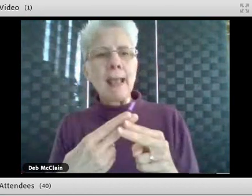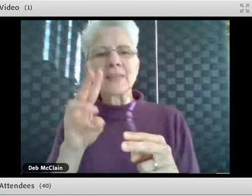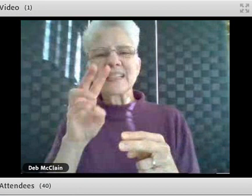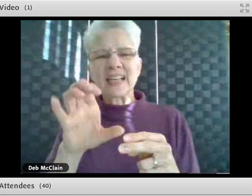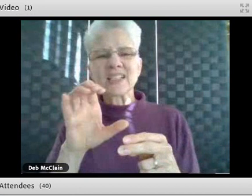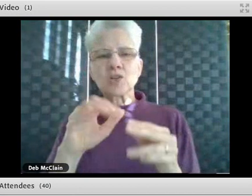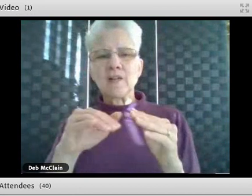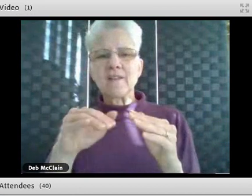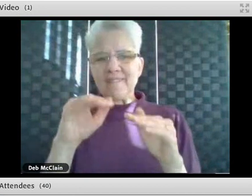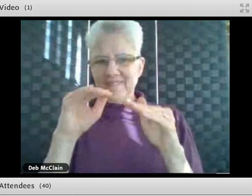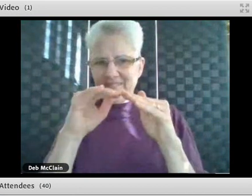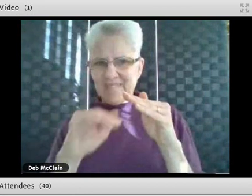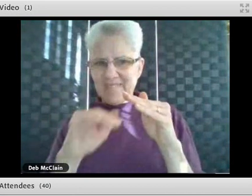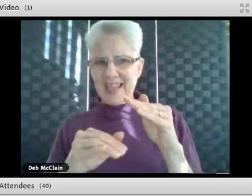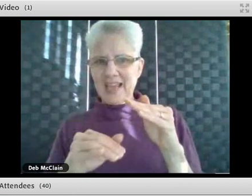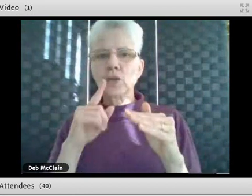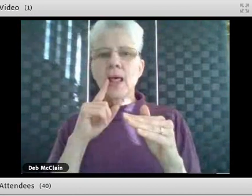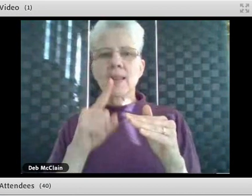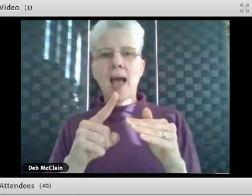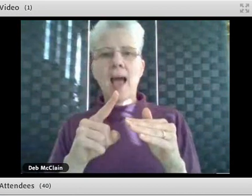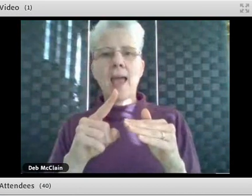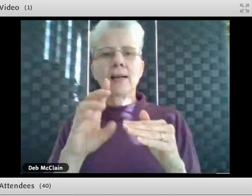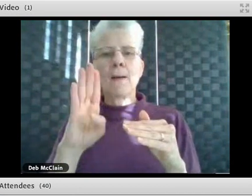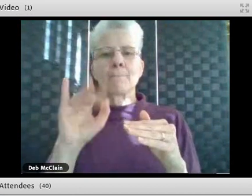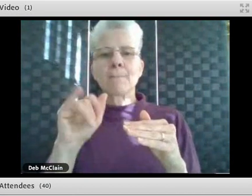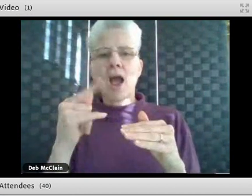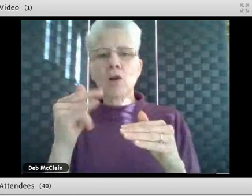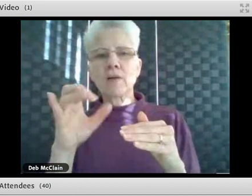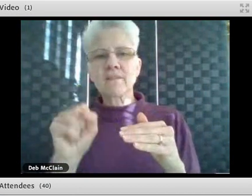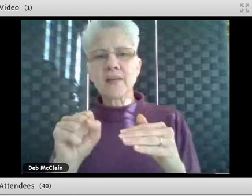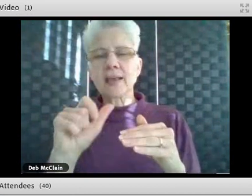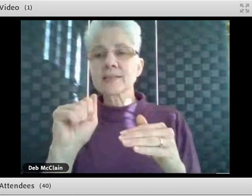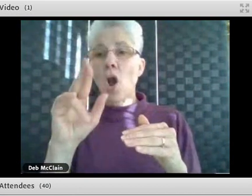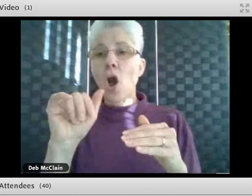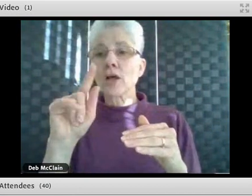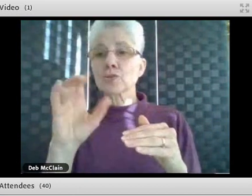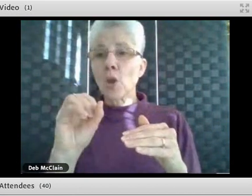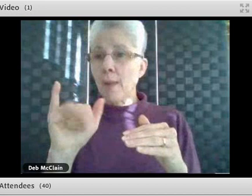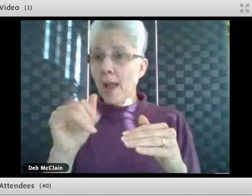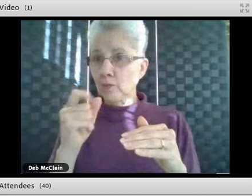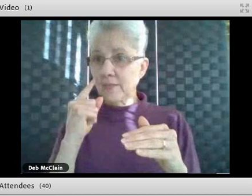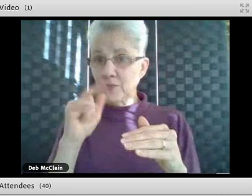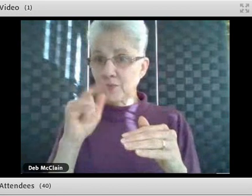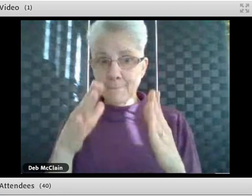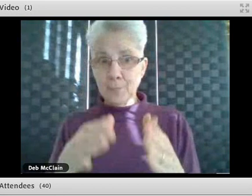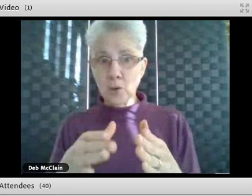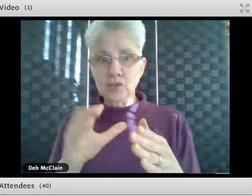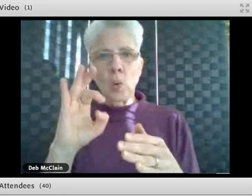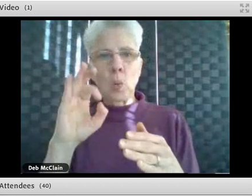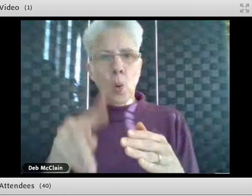popularly used for biographies and autobiographies for someone's name, it's about that person. The corporate-name subjects, conference-name subject,